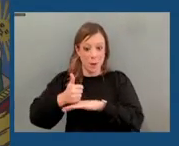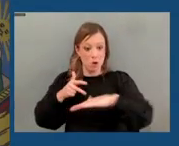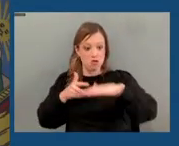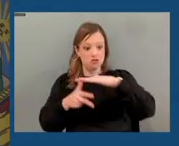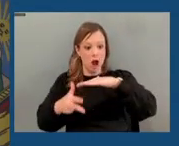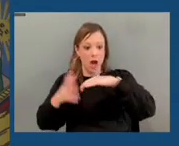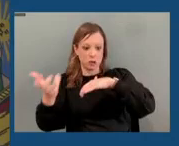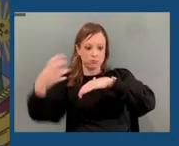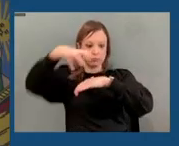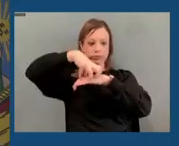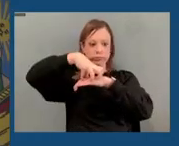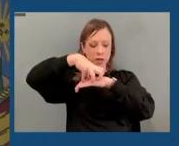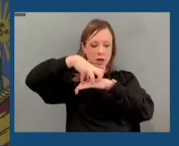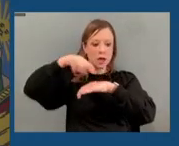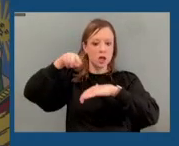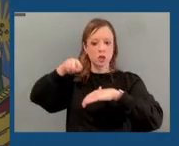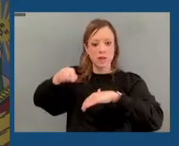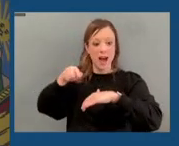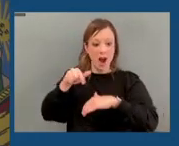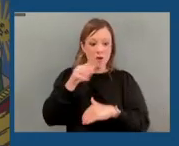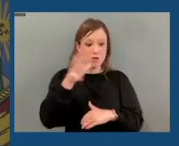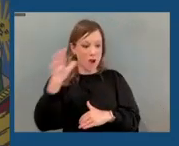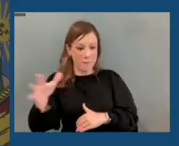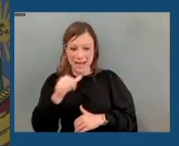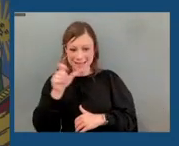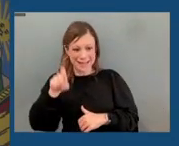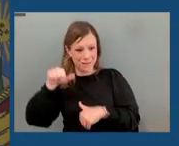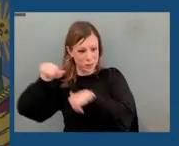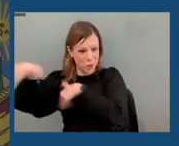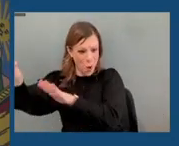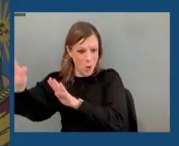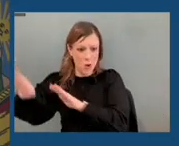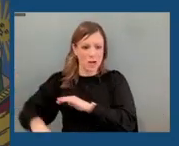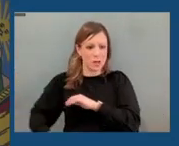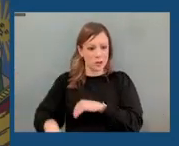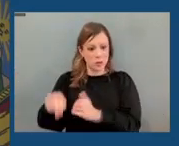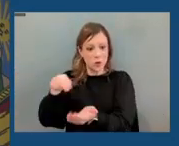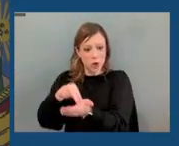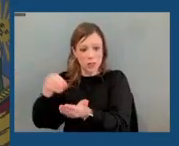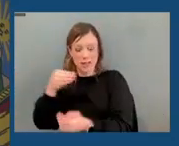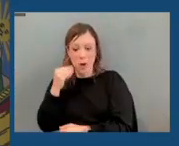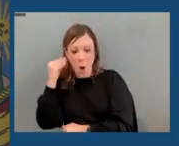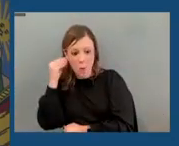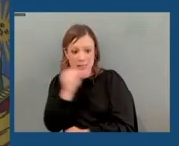but she can live close to the family or that their kid right out of college can, can live in their basement. It's not complicated.